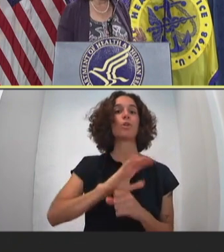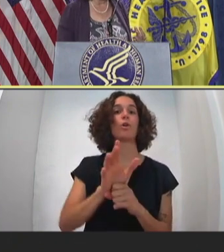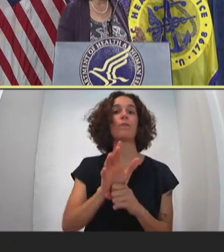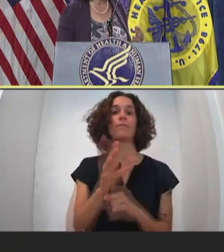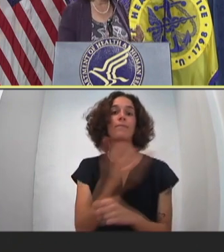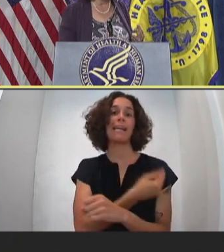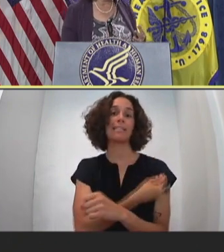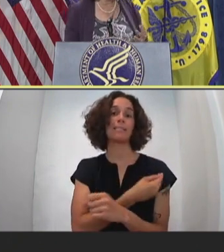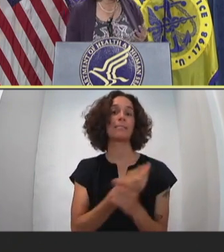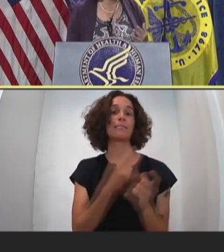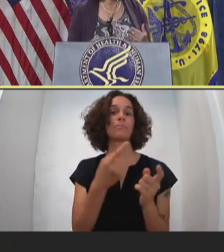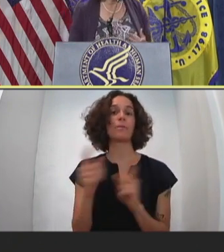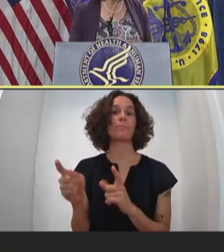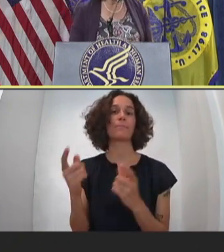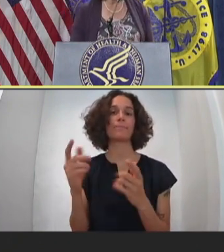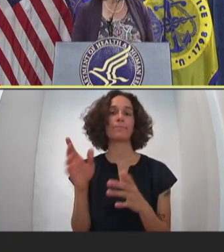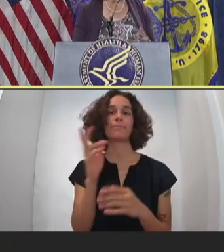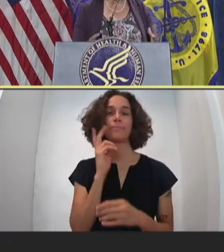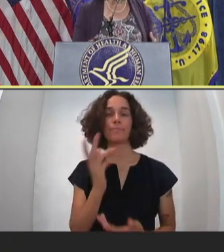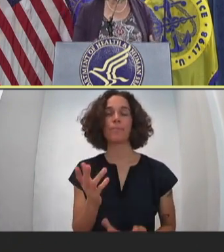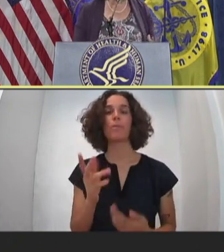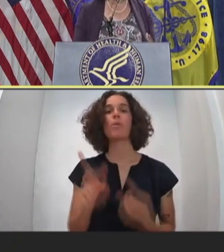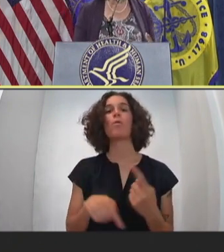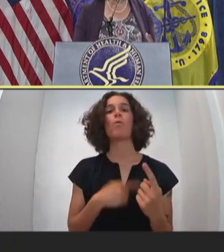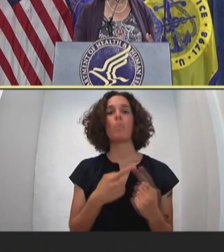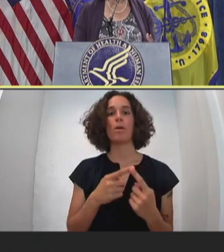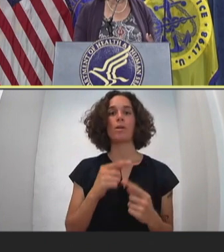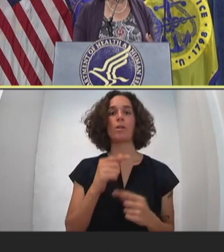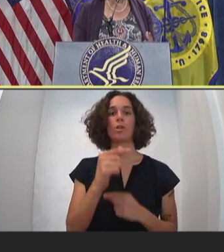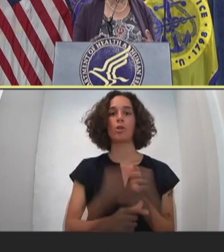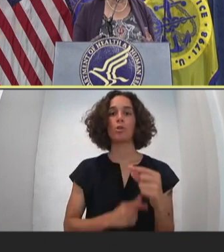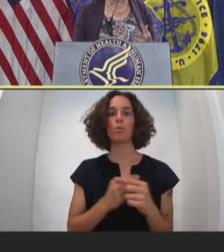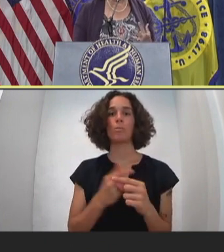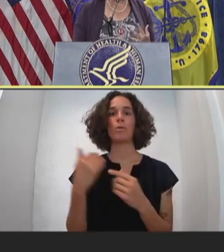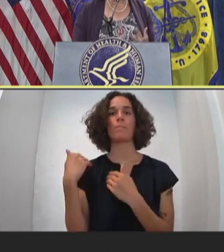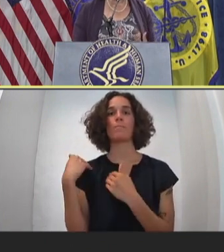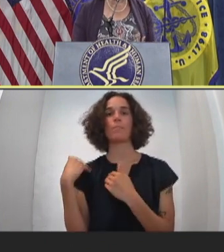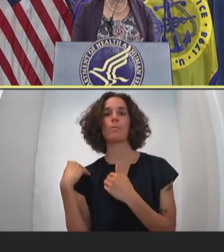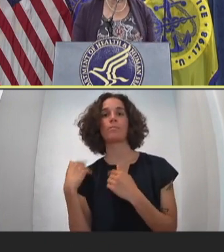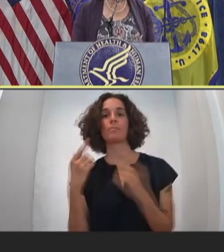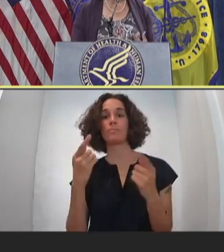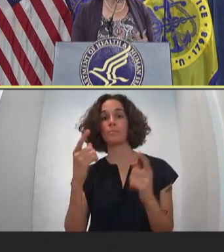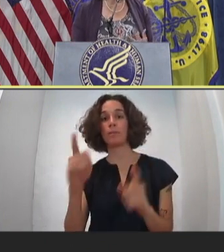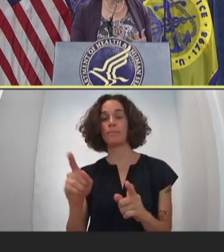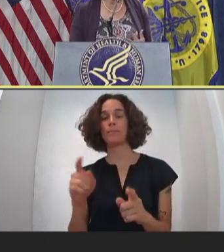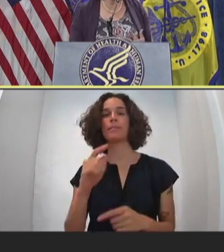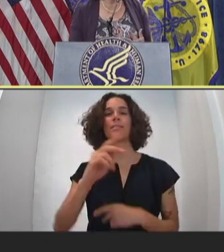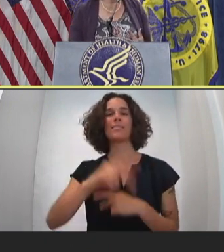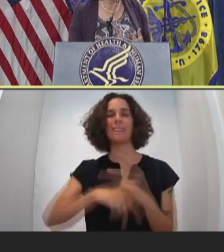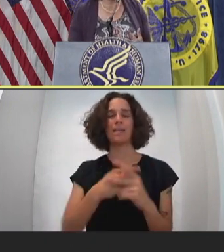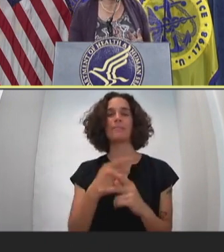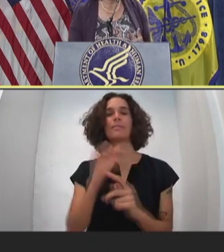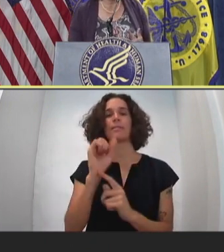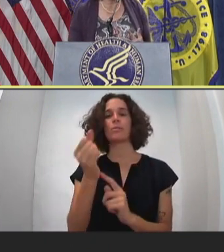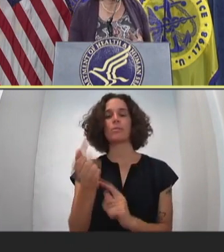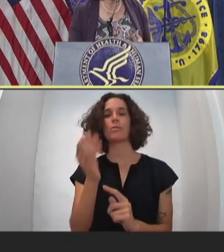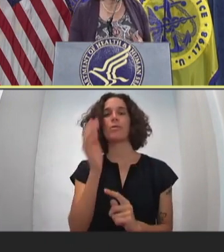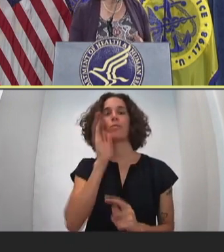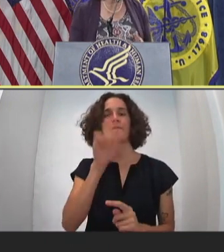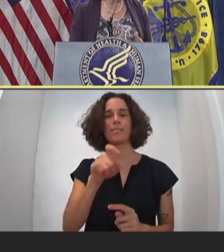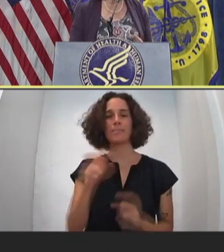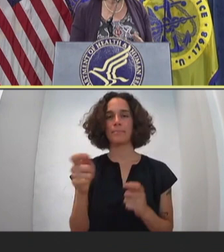that when there is a global burden, these types of scenarios will need to be managed. And having